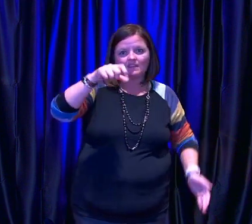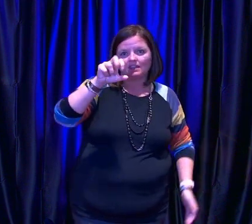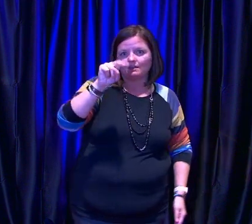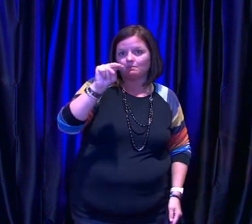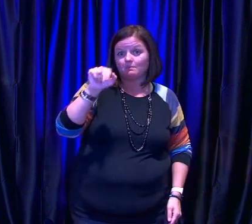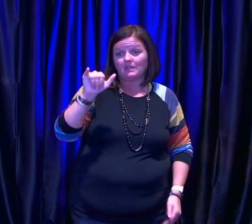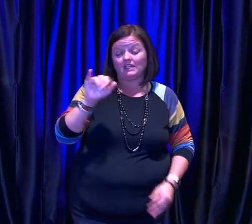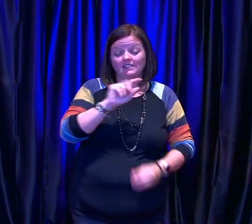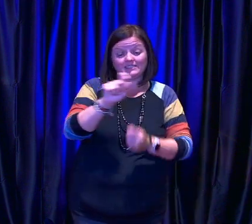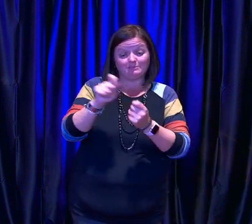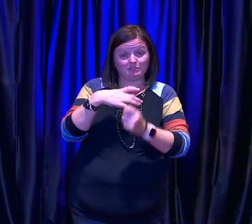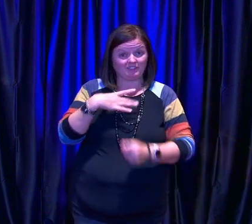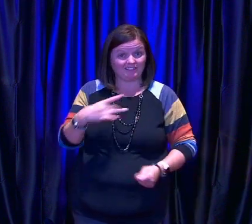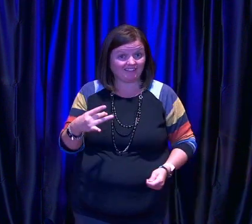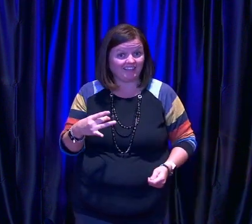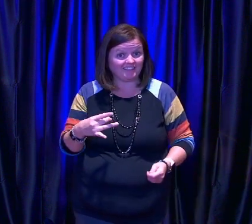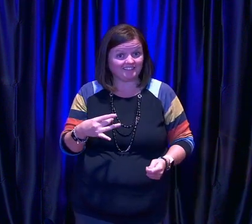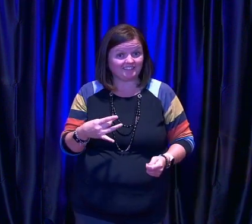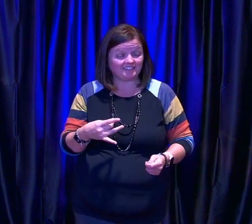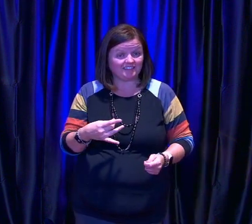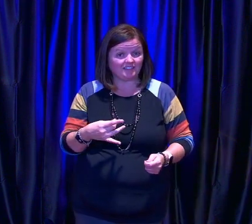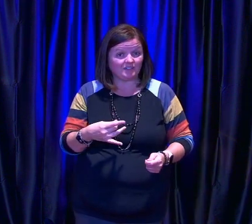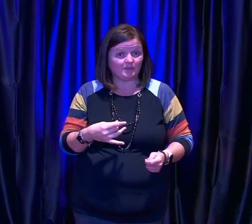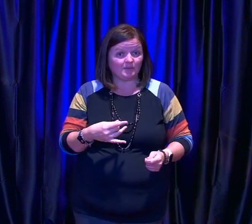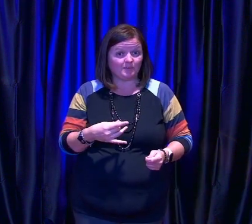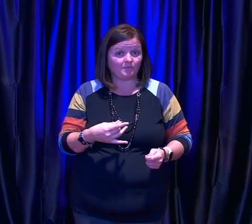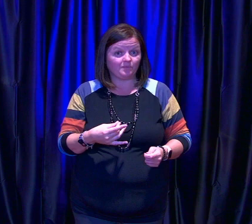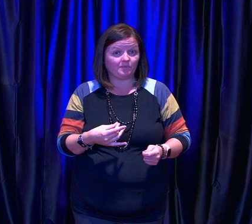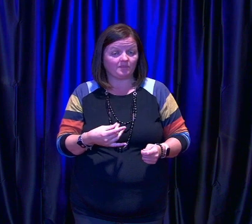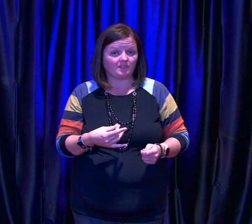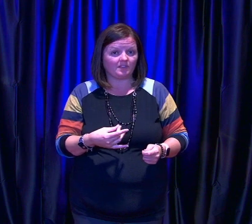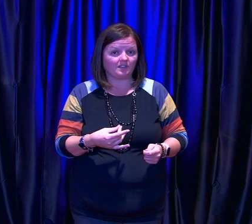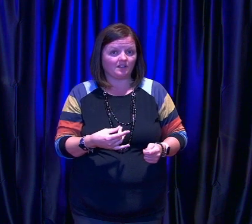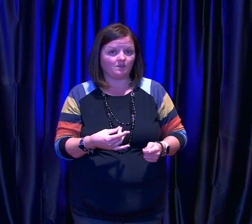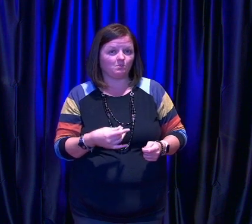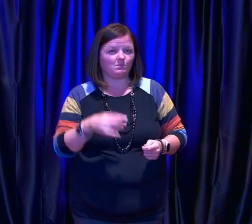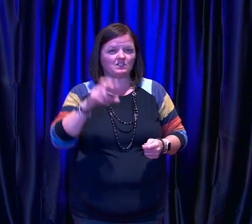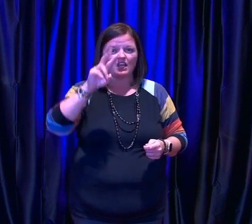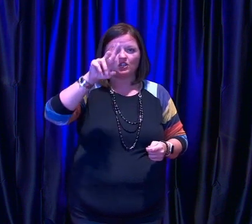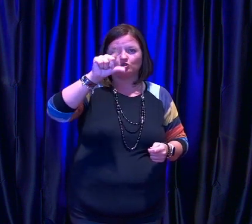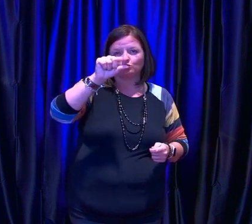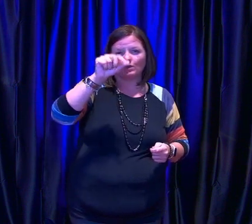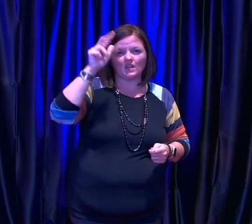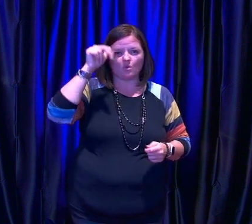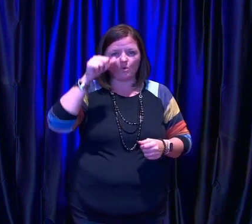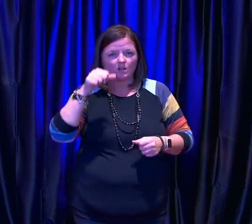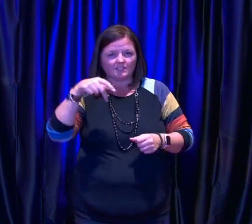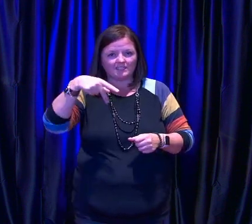liked was to get on that cub cadet 20 horsepower tractor and just